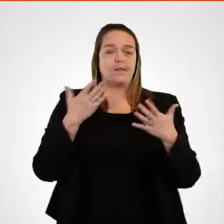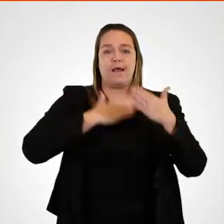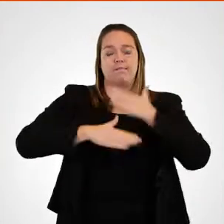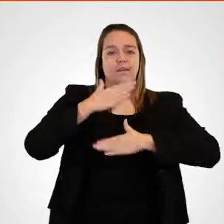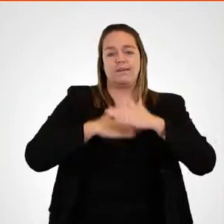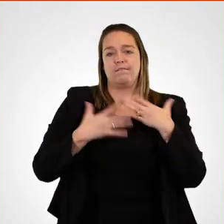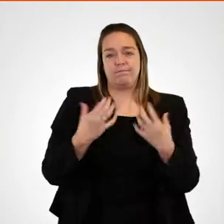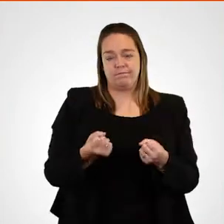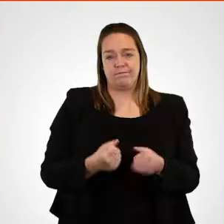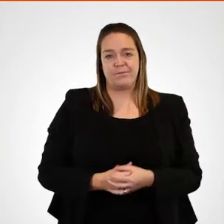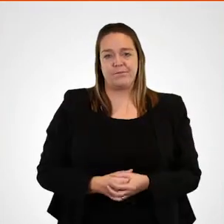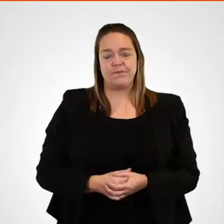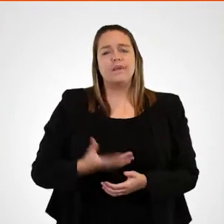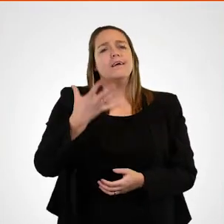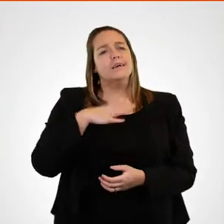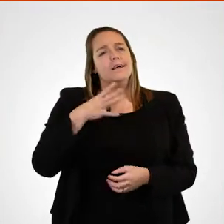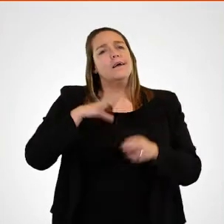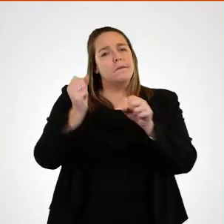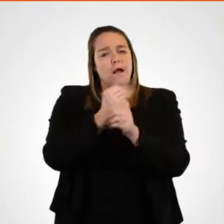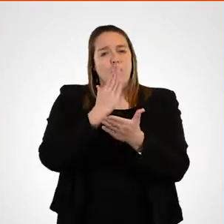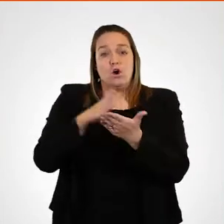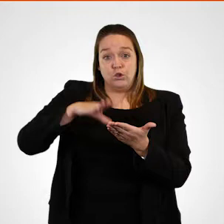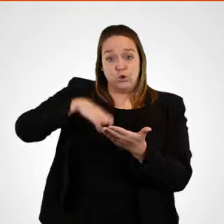and what we want to do is we want to make sure that our students